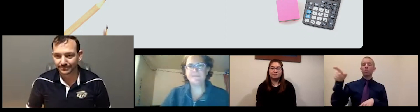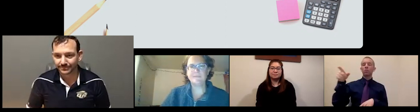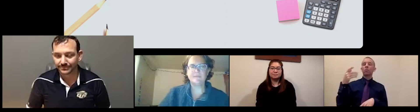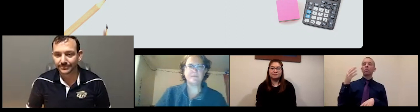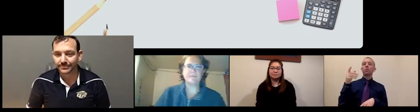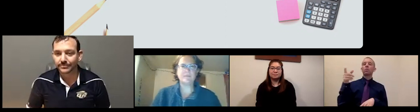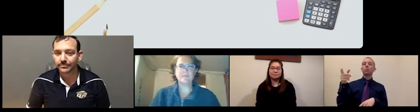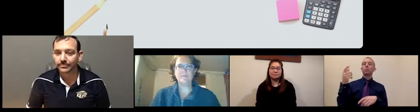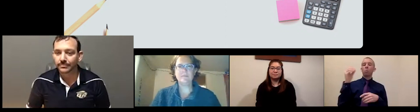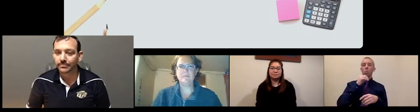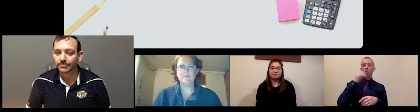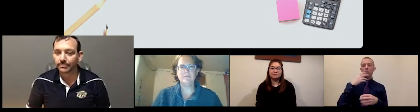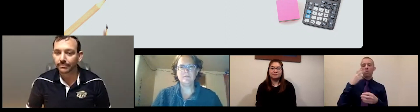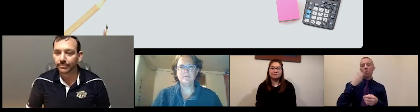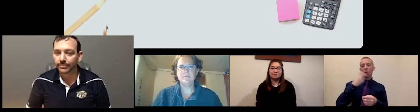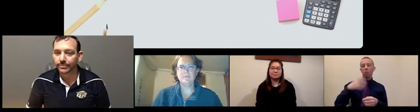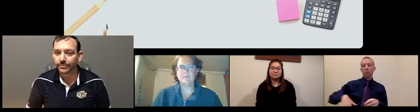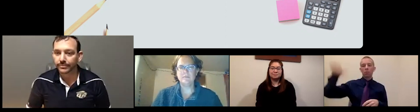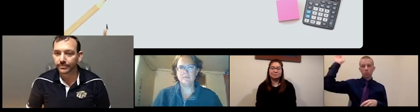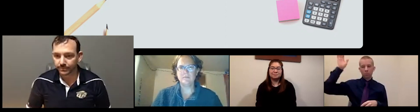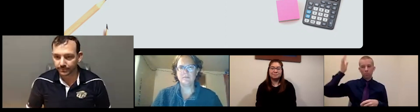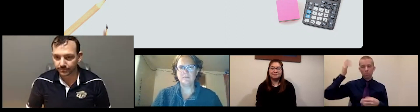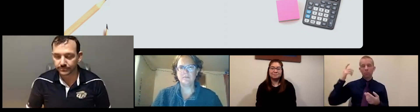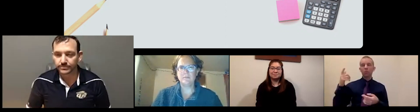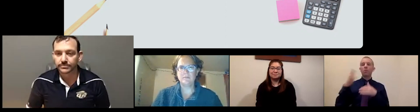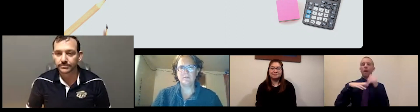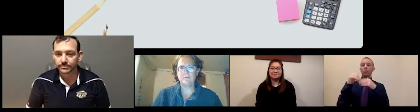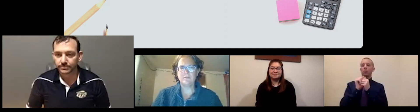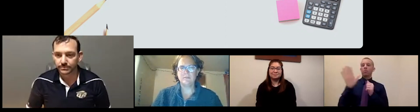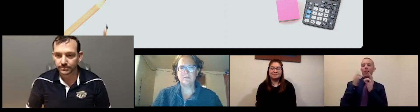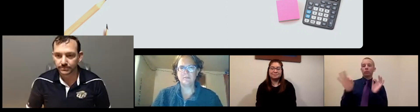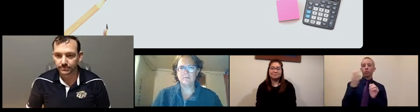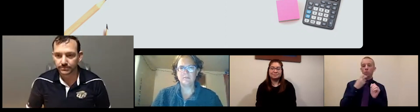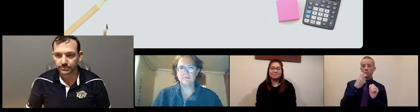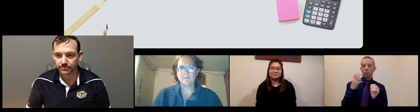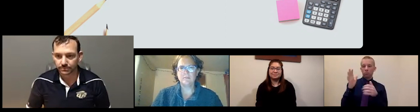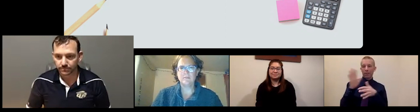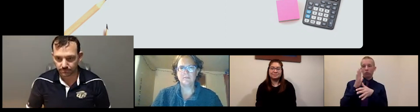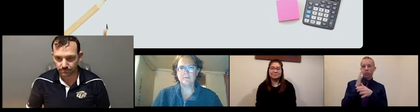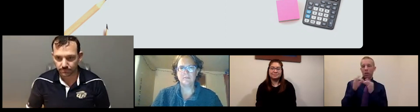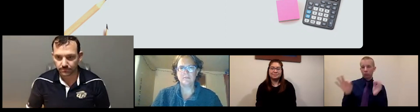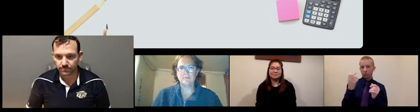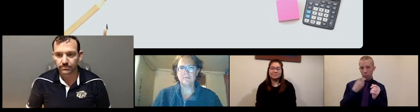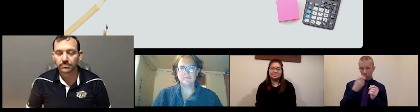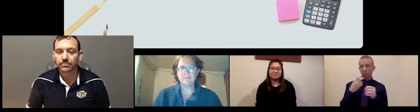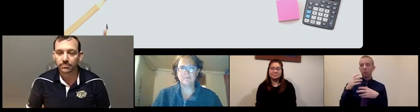He grew up oral and is comfortable with his language as an oral person, and that is his primary language.